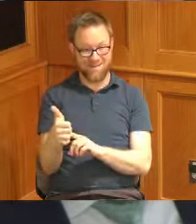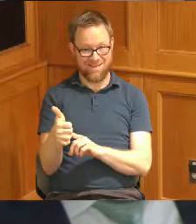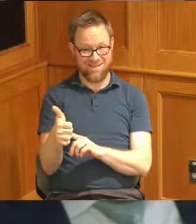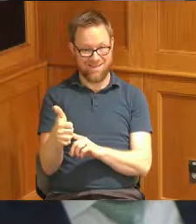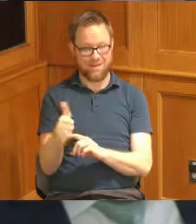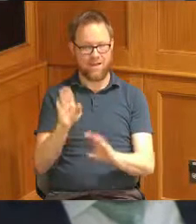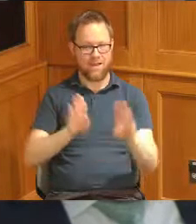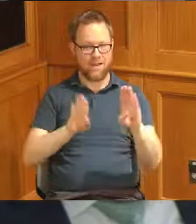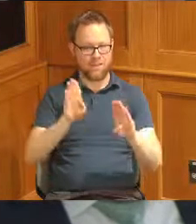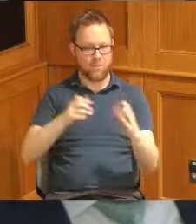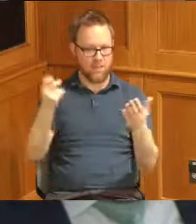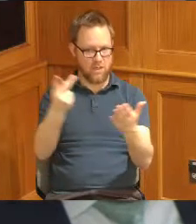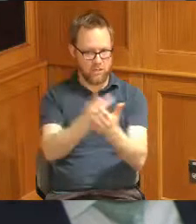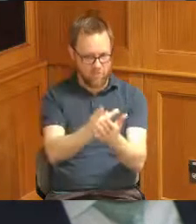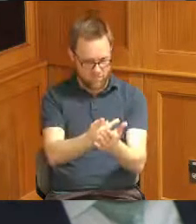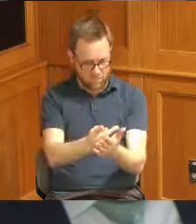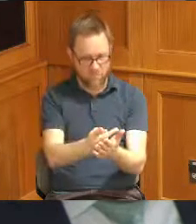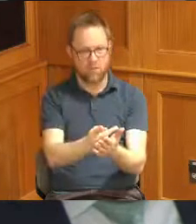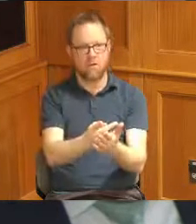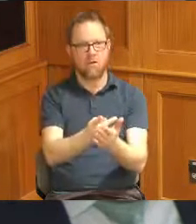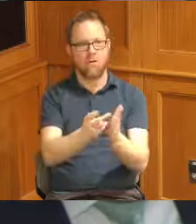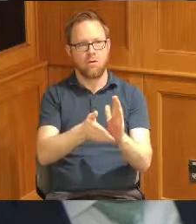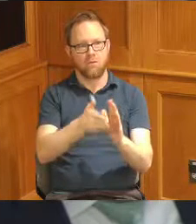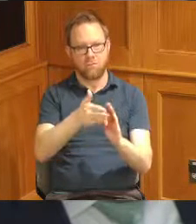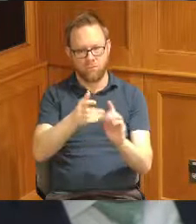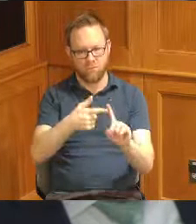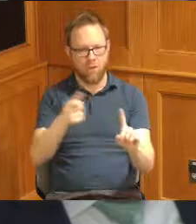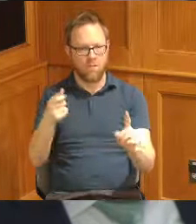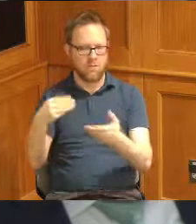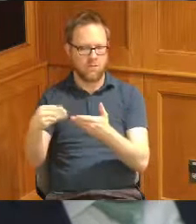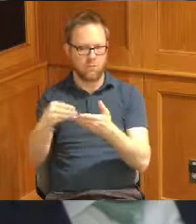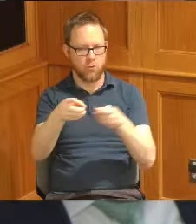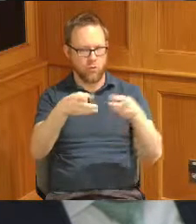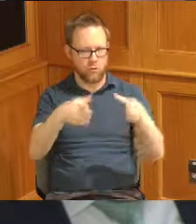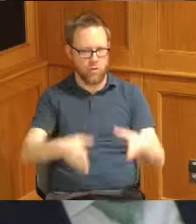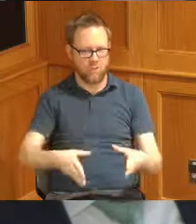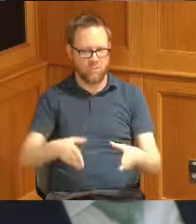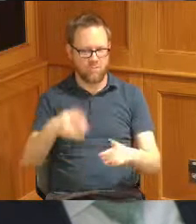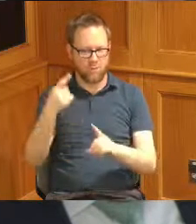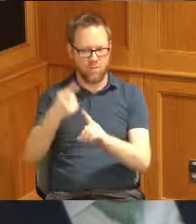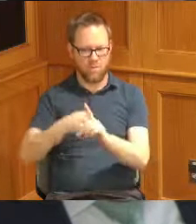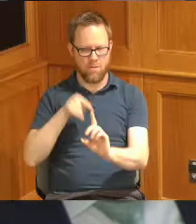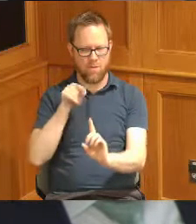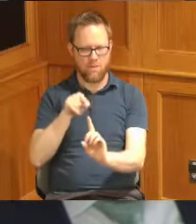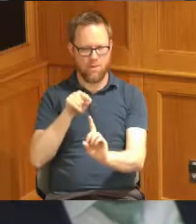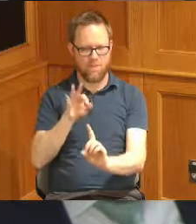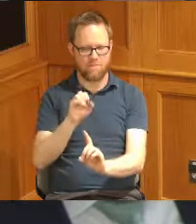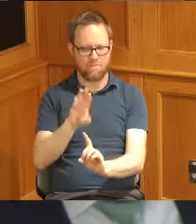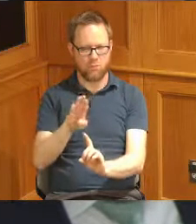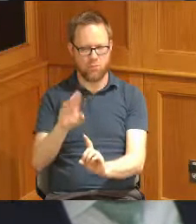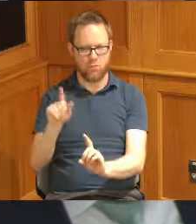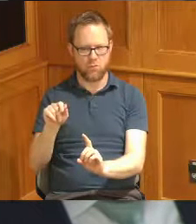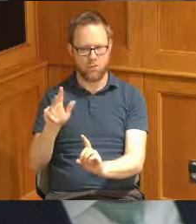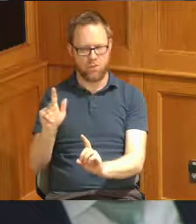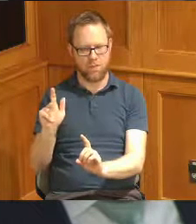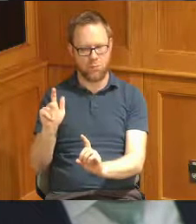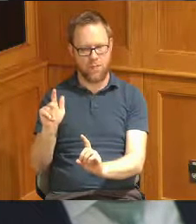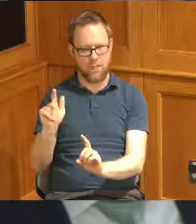bids authorized or executed by the purchasing Director for the month of February 2023 that's